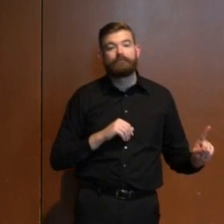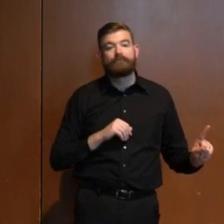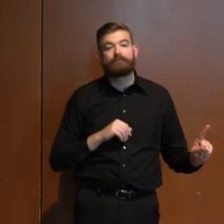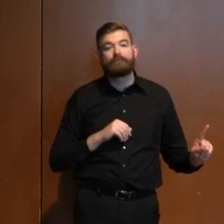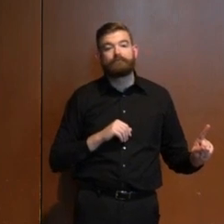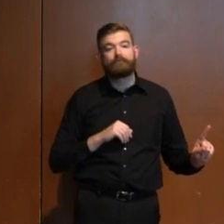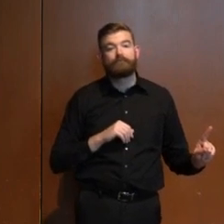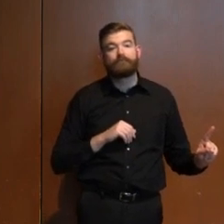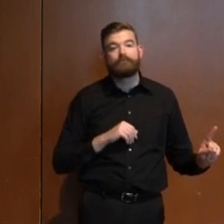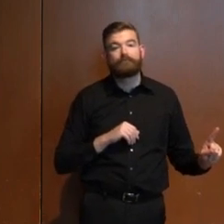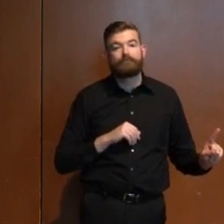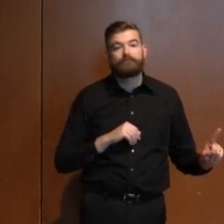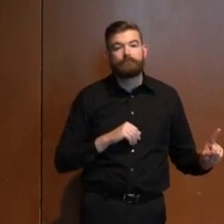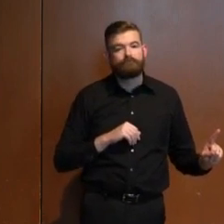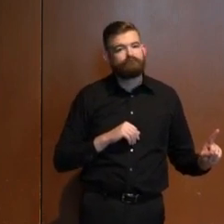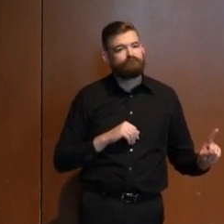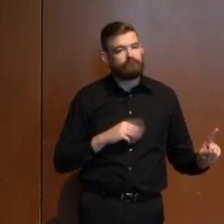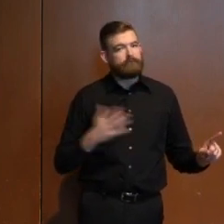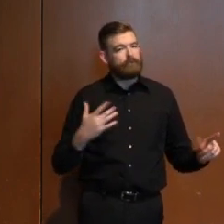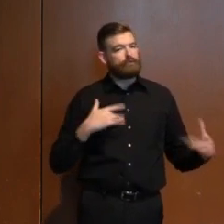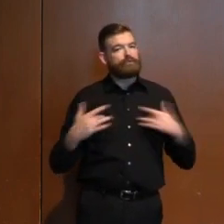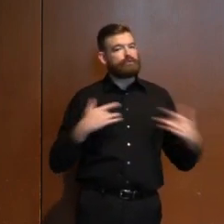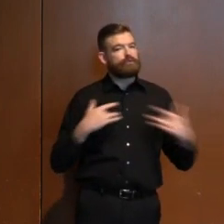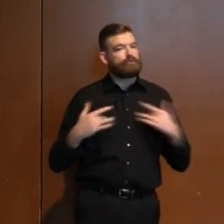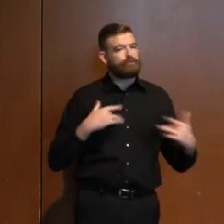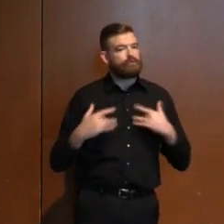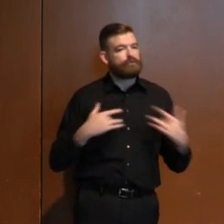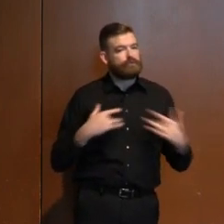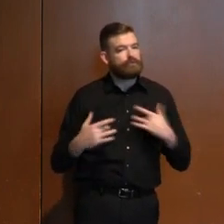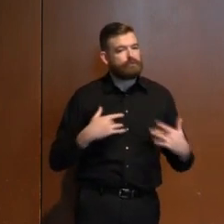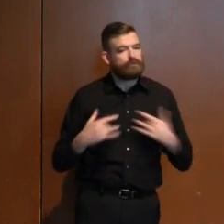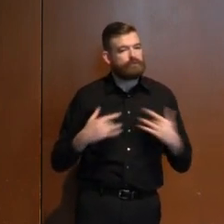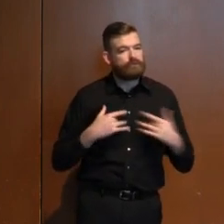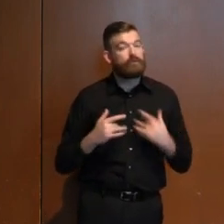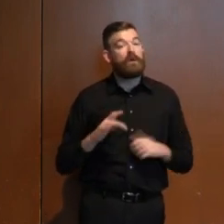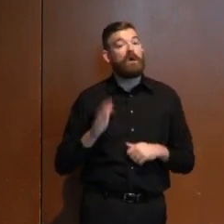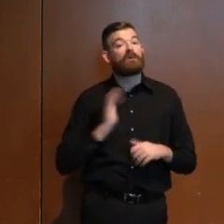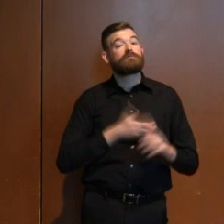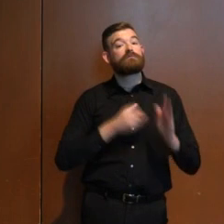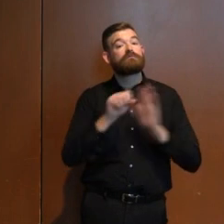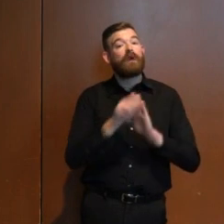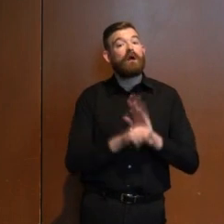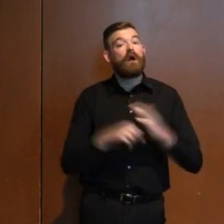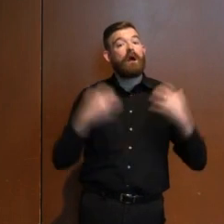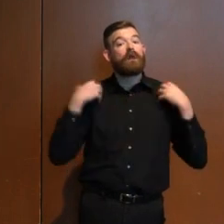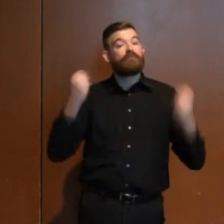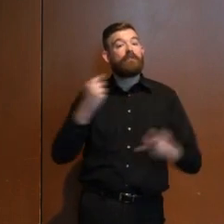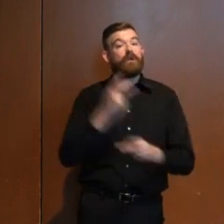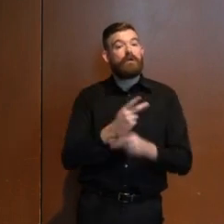I KNOW THE NEWS WE'VE SHARED WITH YOU TODAY IS CONCERNING. HOWEVER I ASSURE YOU OUR STATE